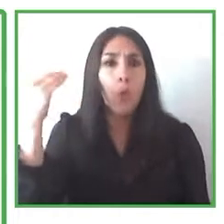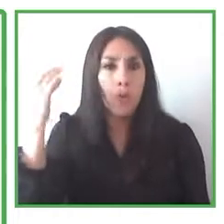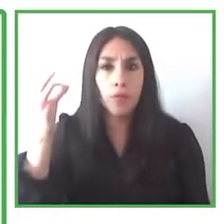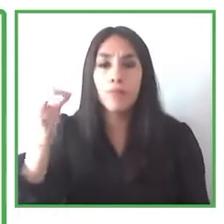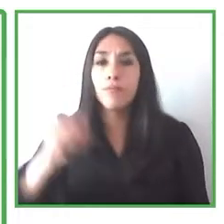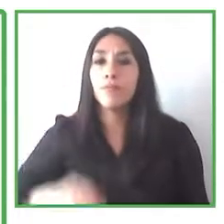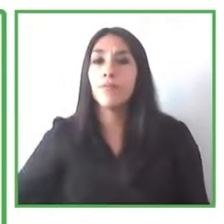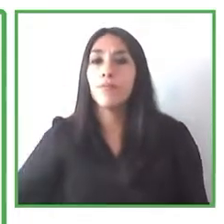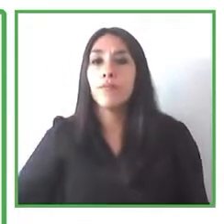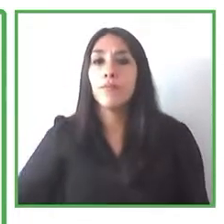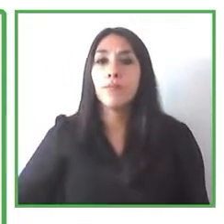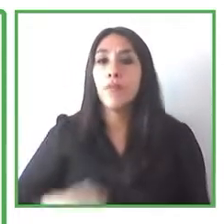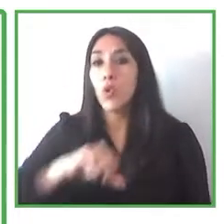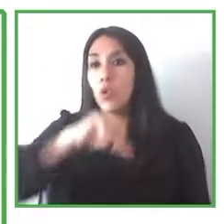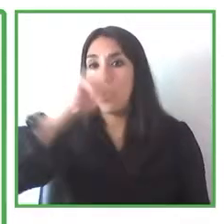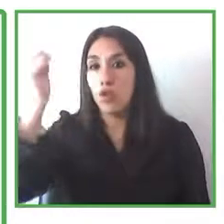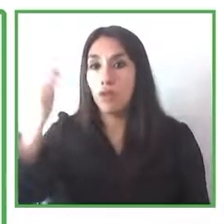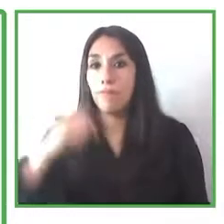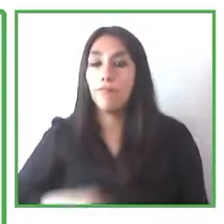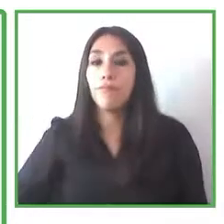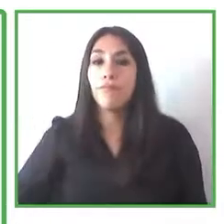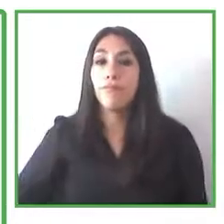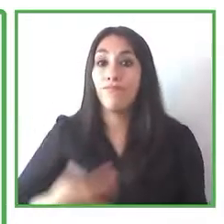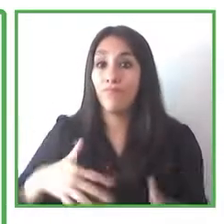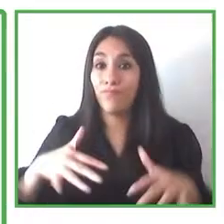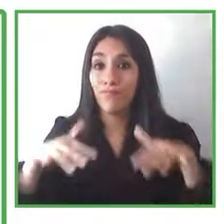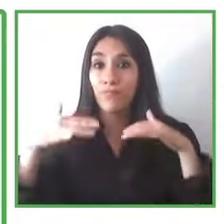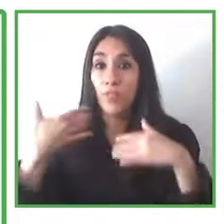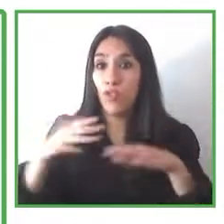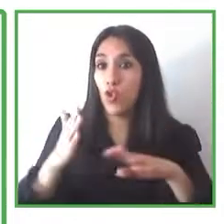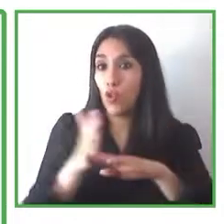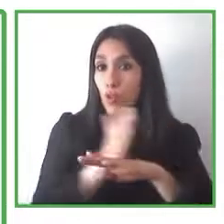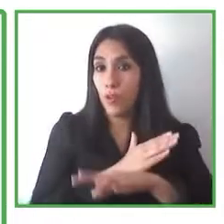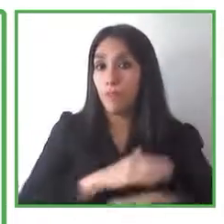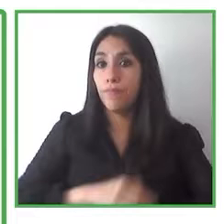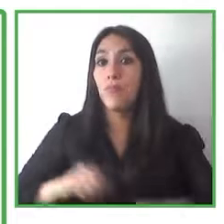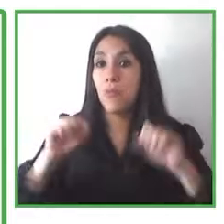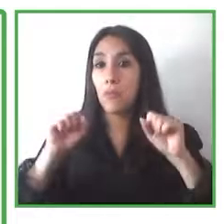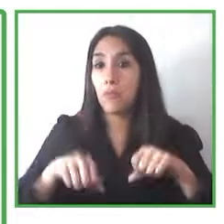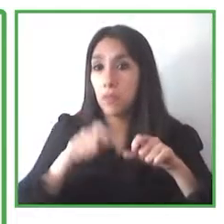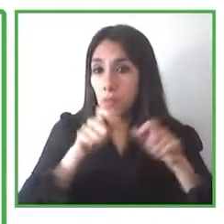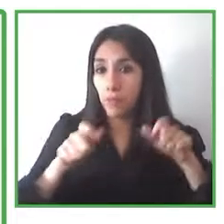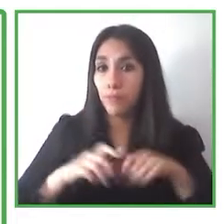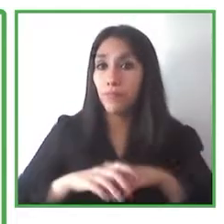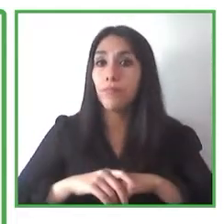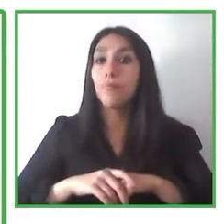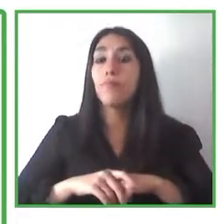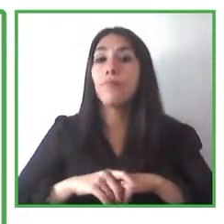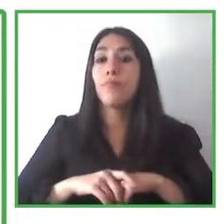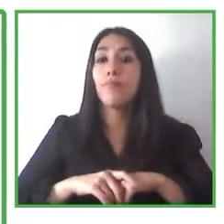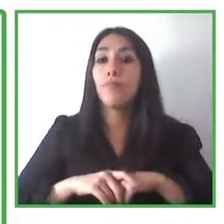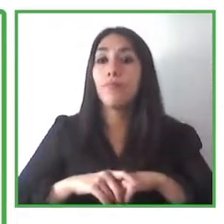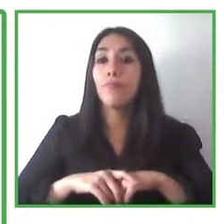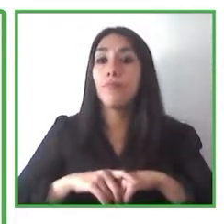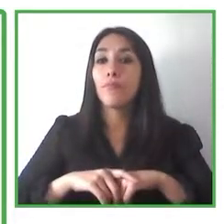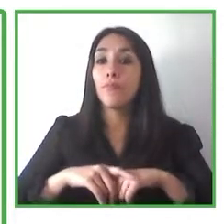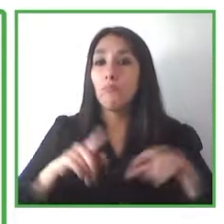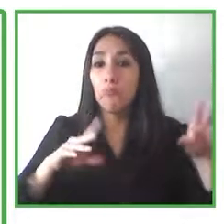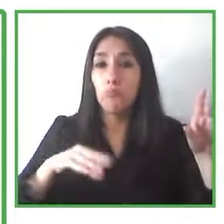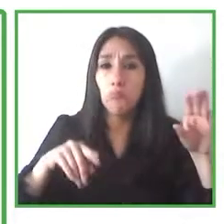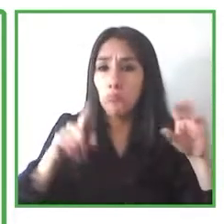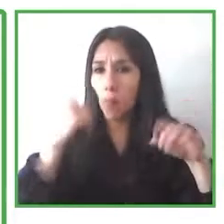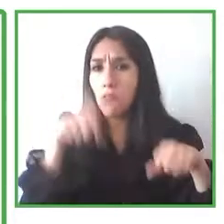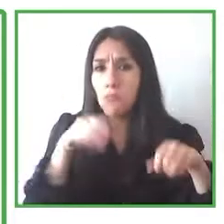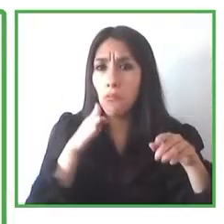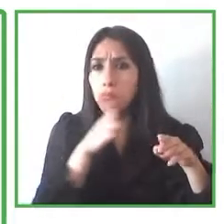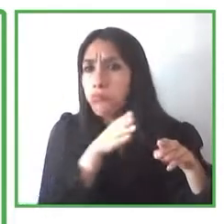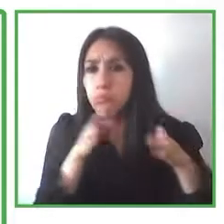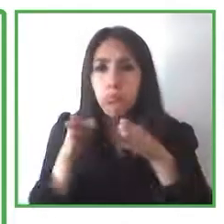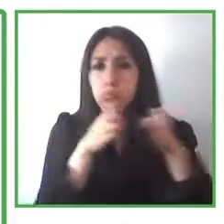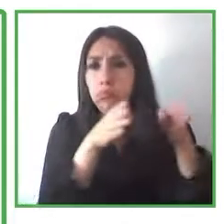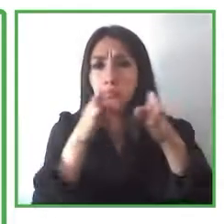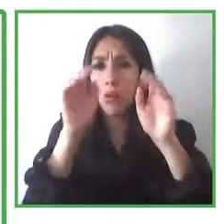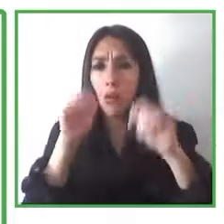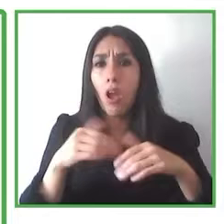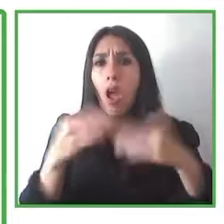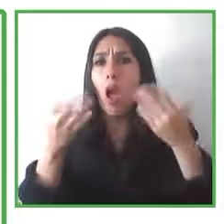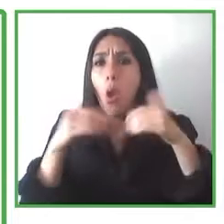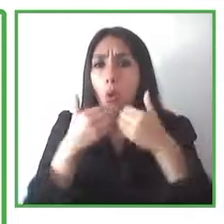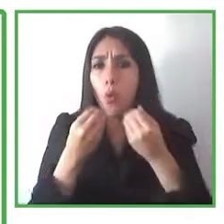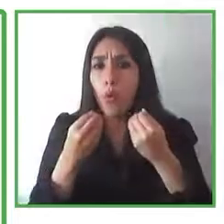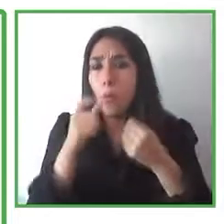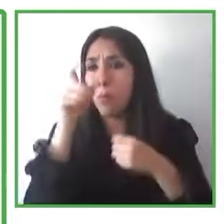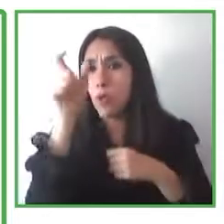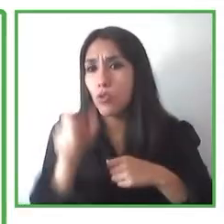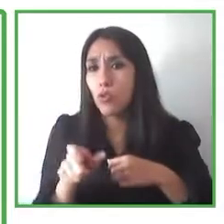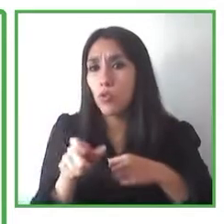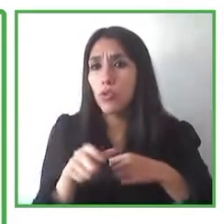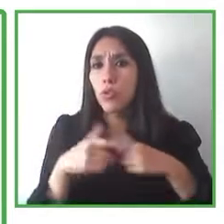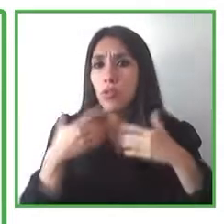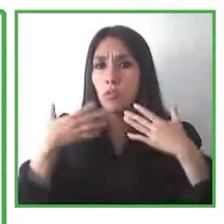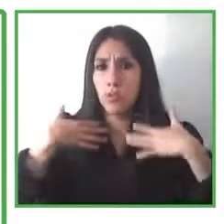play for those who can't see they can touch how the actors are and the